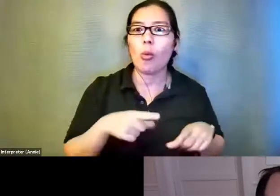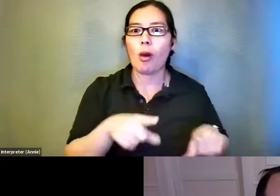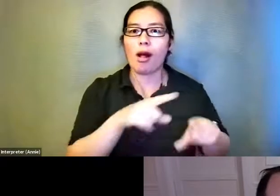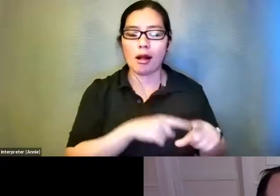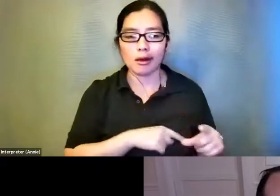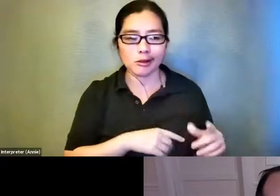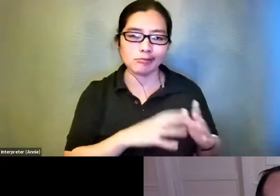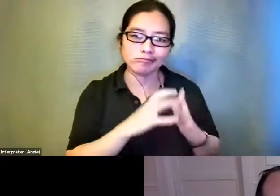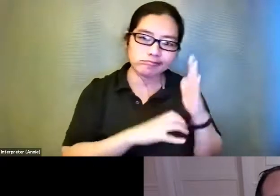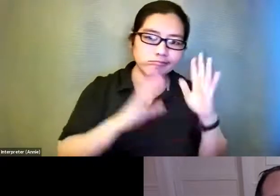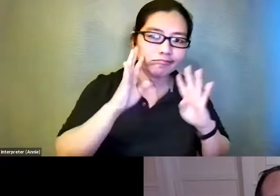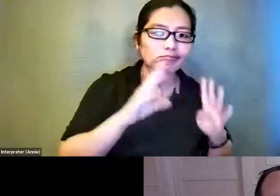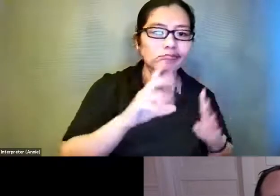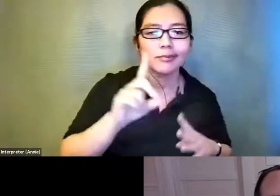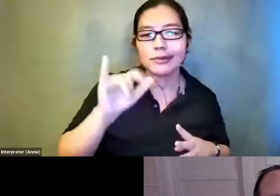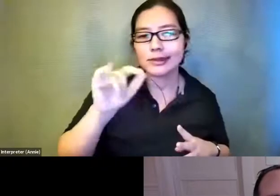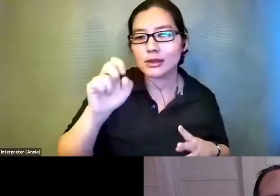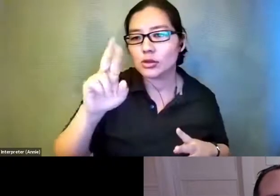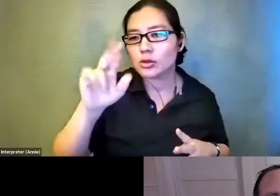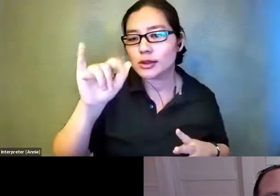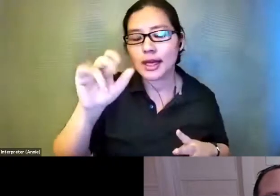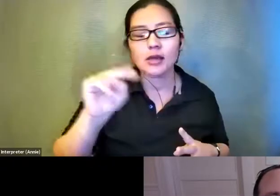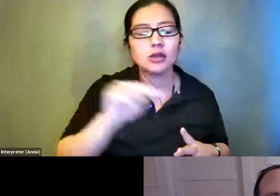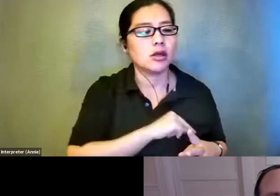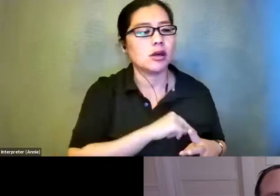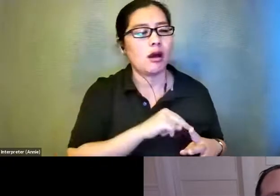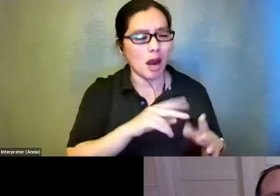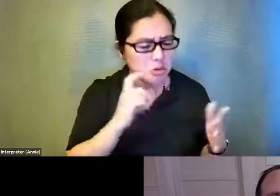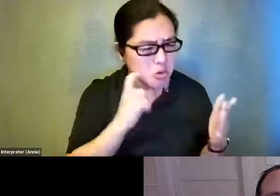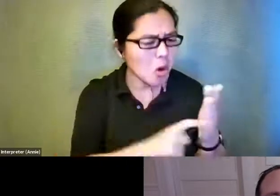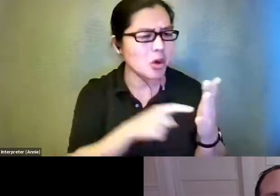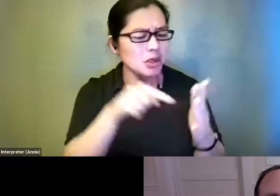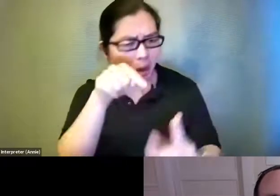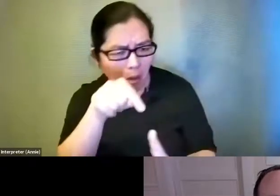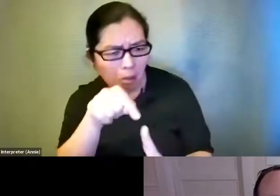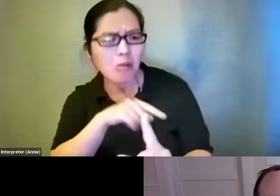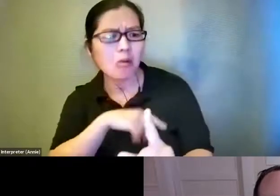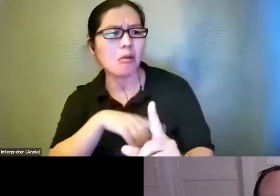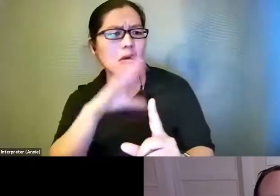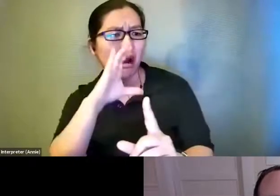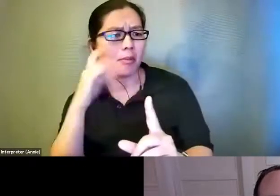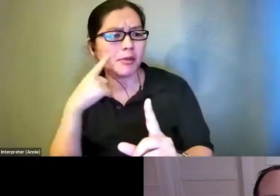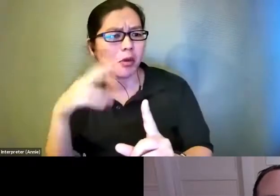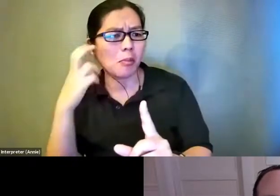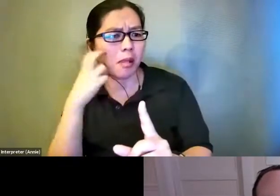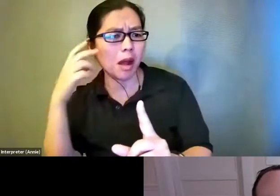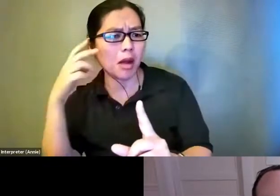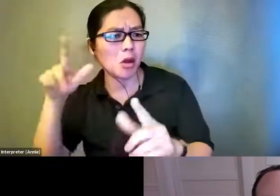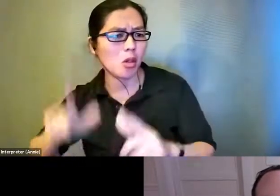links that I would see about comics for blind and low vision readers. I remember encountering Shapereader that